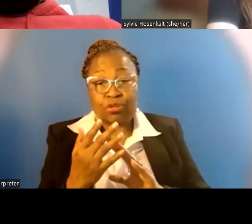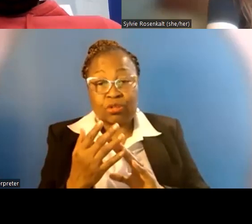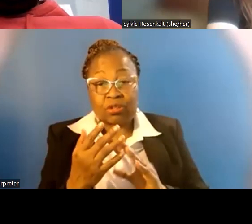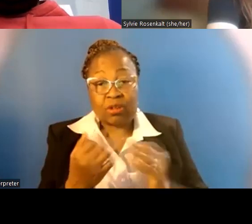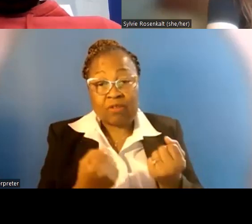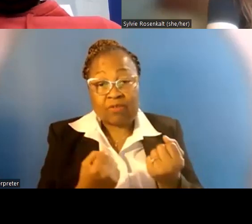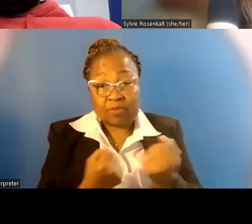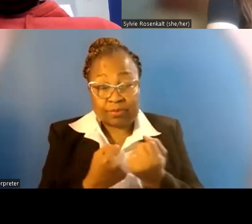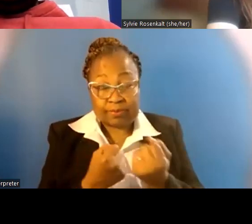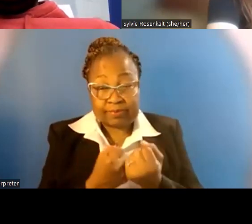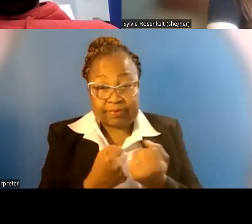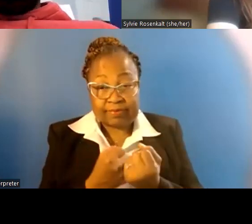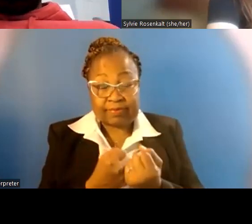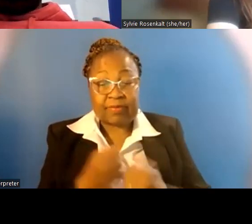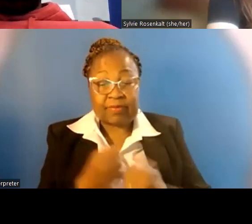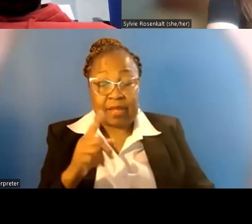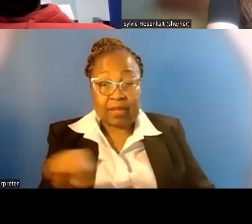and reassuring them that their,